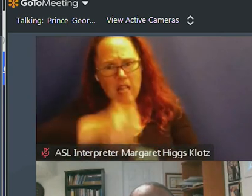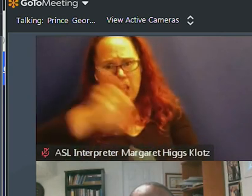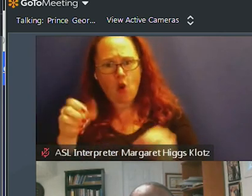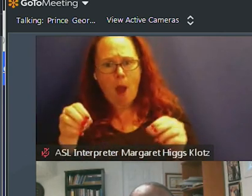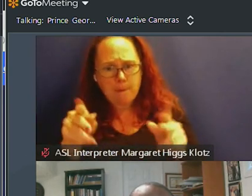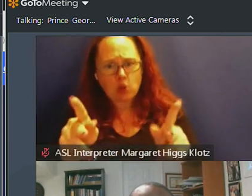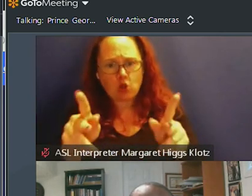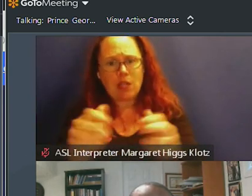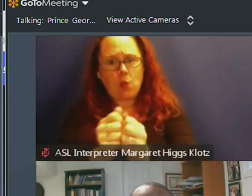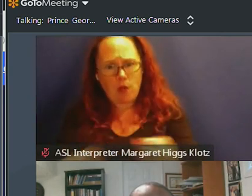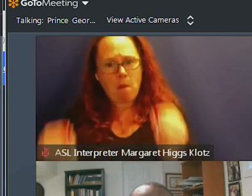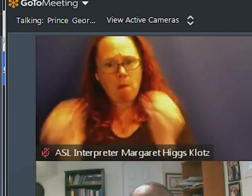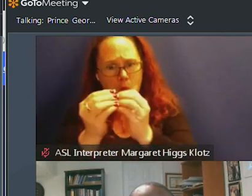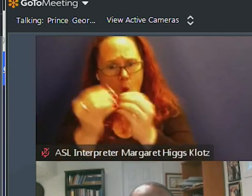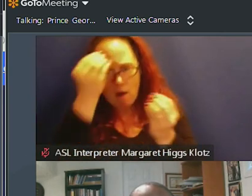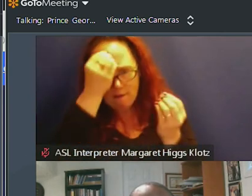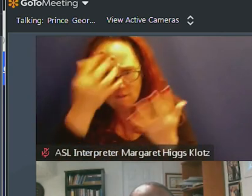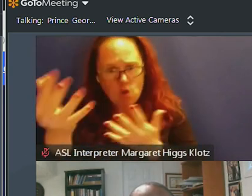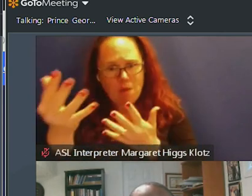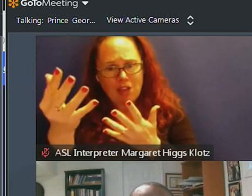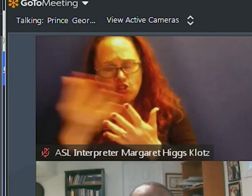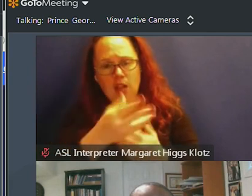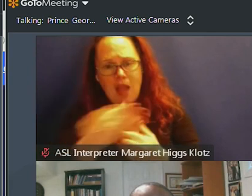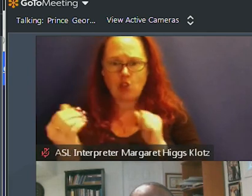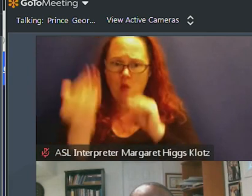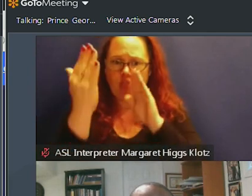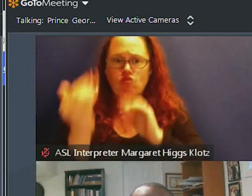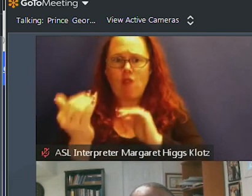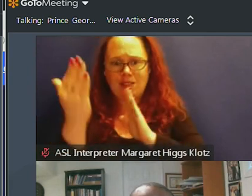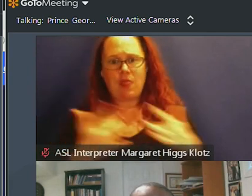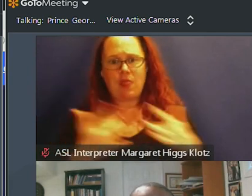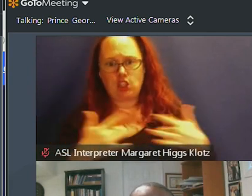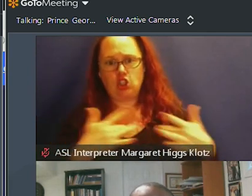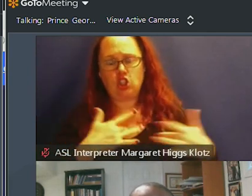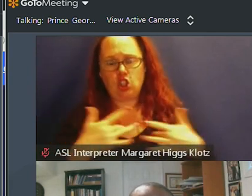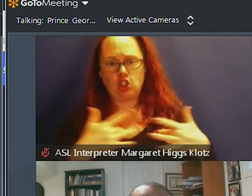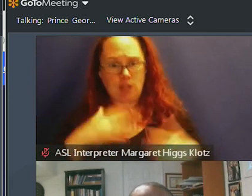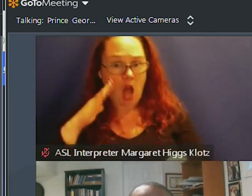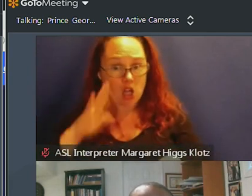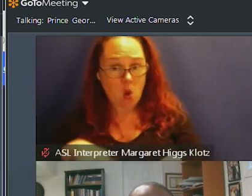and to address at least some of the concerns that have been raised. I know the County is watching and they care and they're listening.